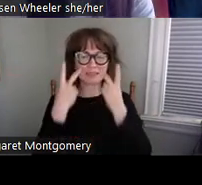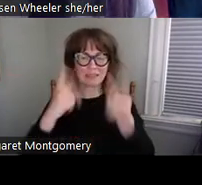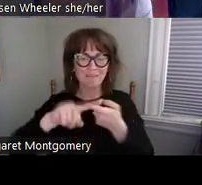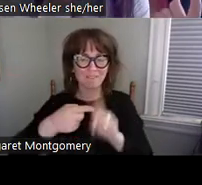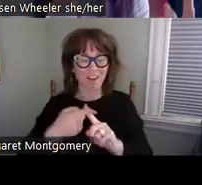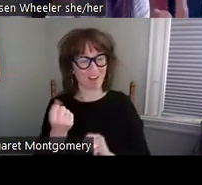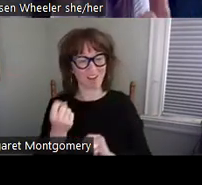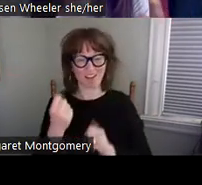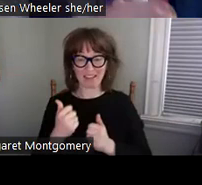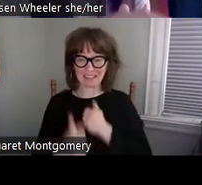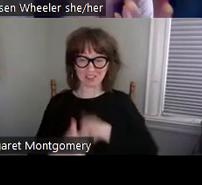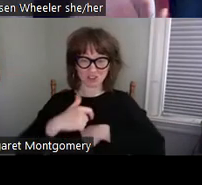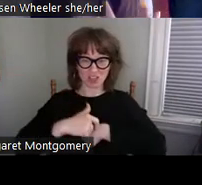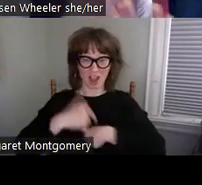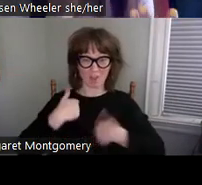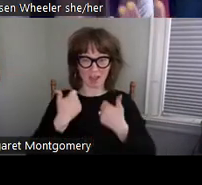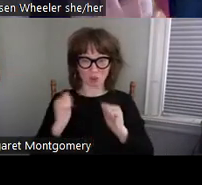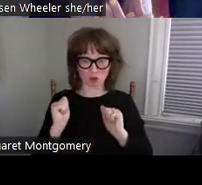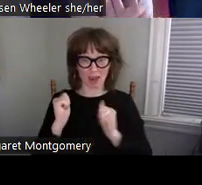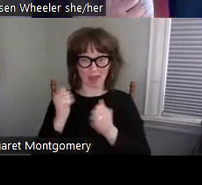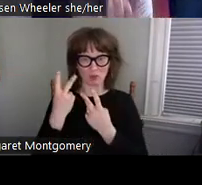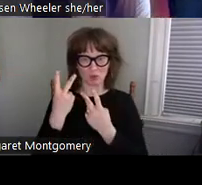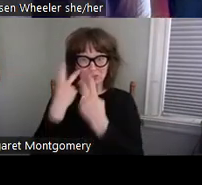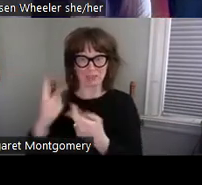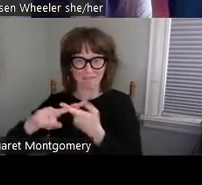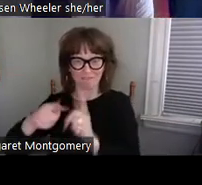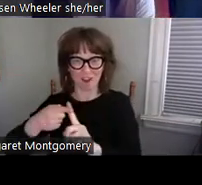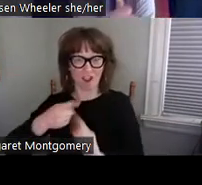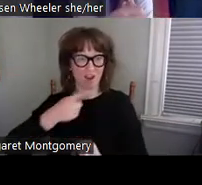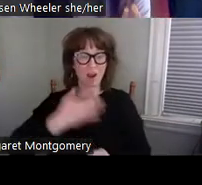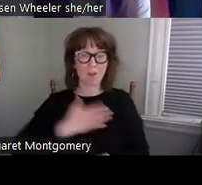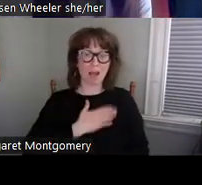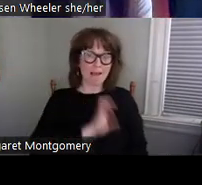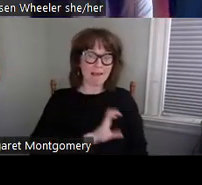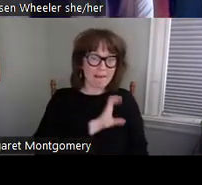12:33:04 did i'd get my loyalty my kids everything questioned and I just don't wanna hear it